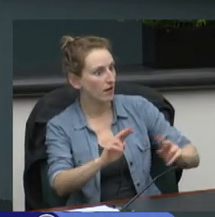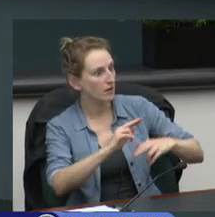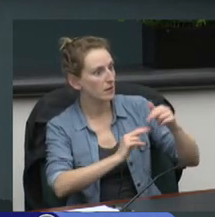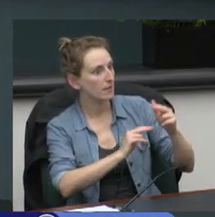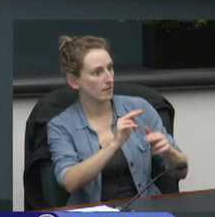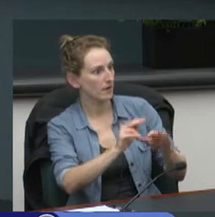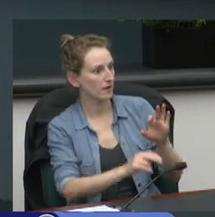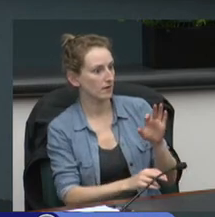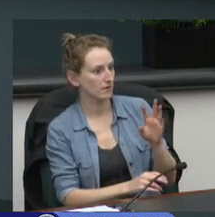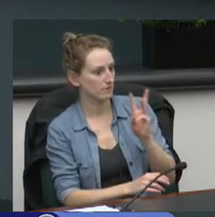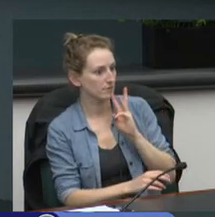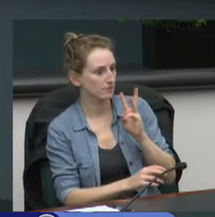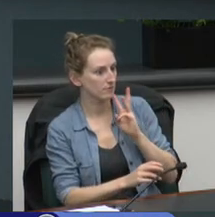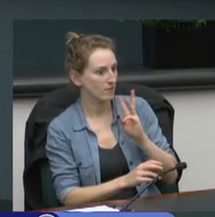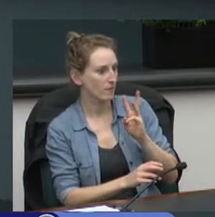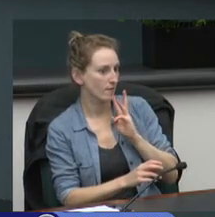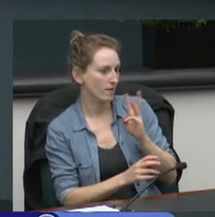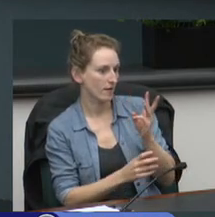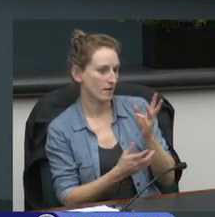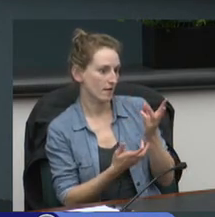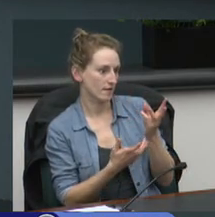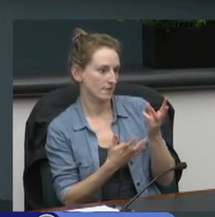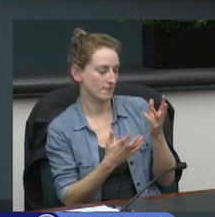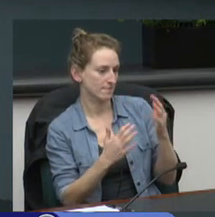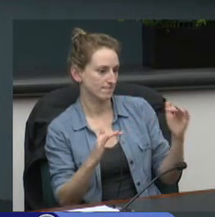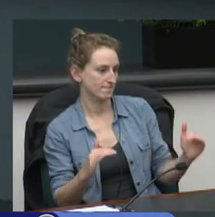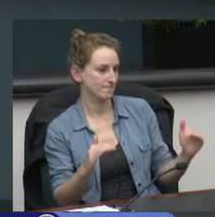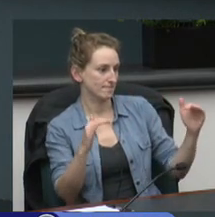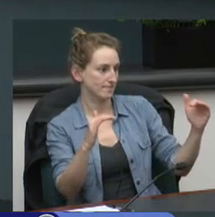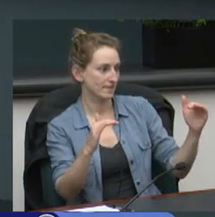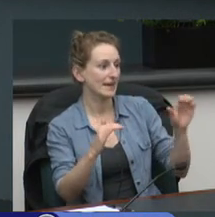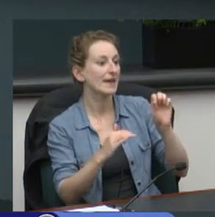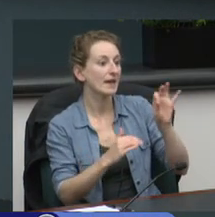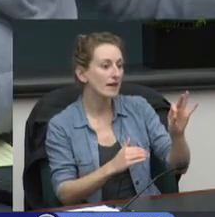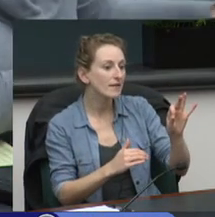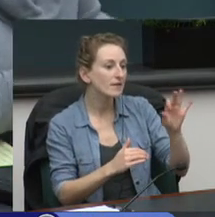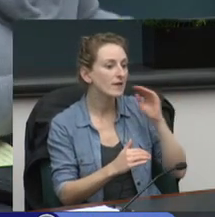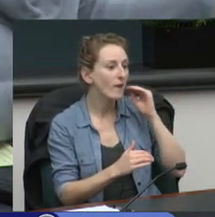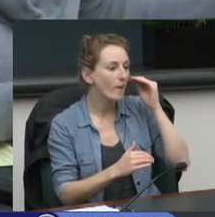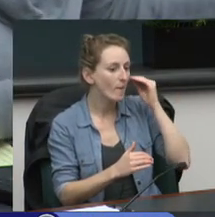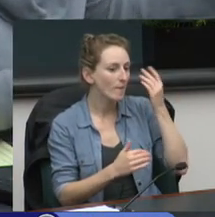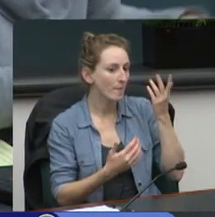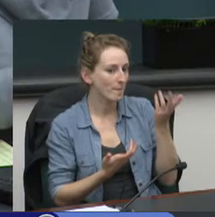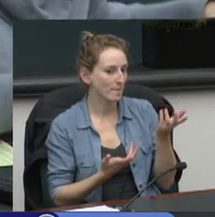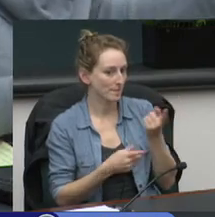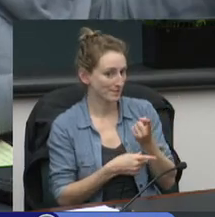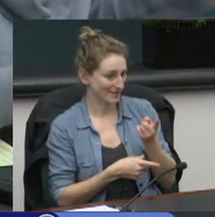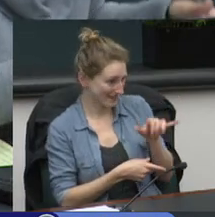residential facility is that correct don't believe it's a change